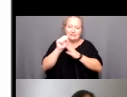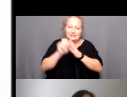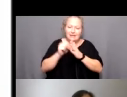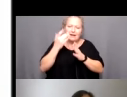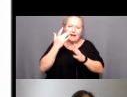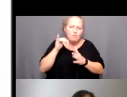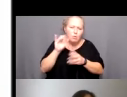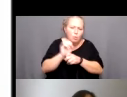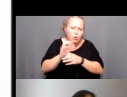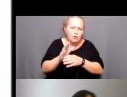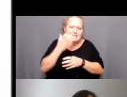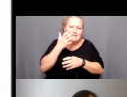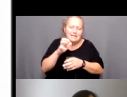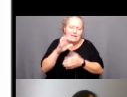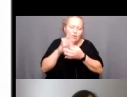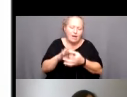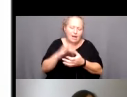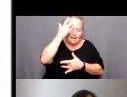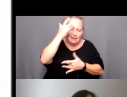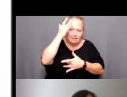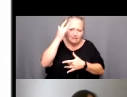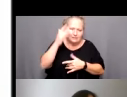heat related illness next slide.